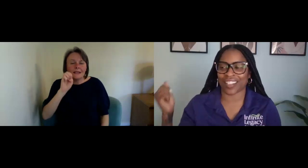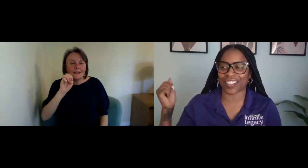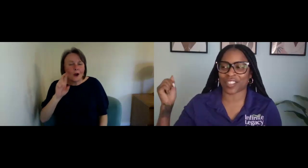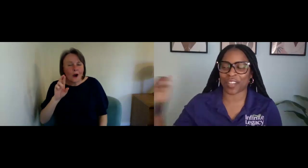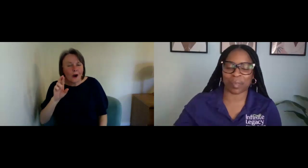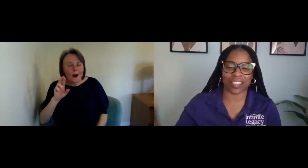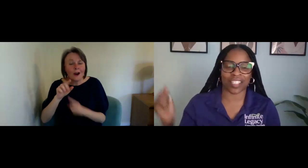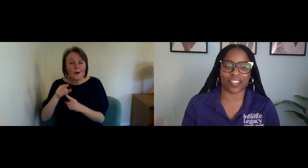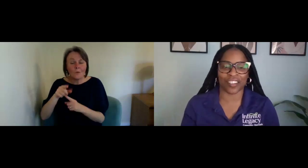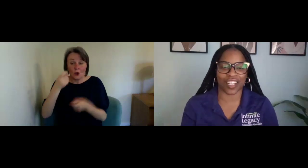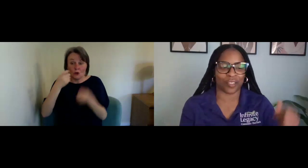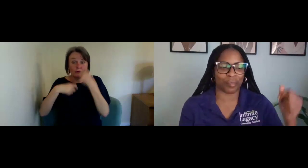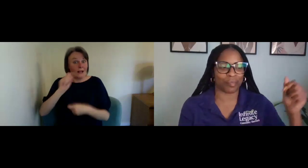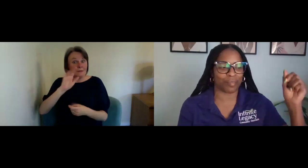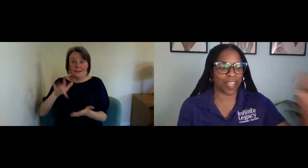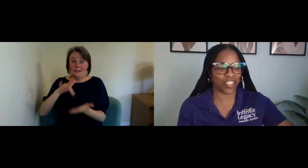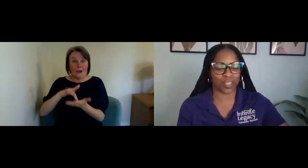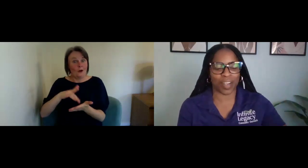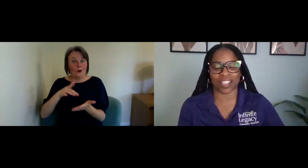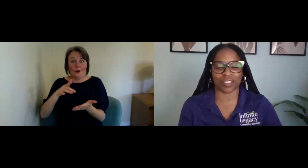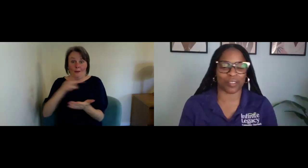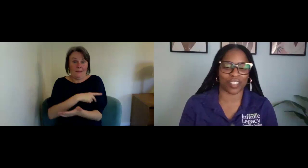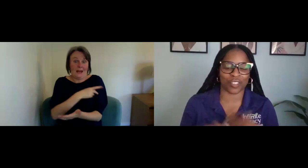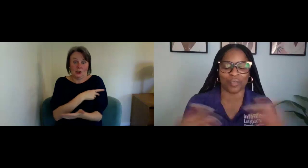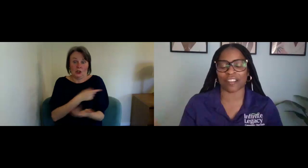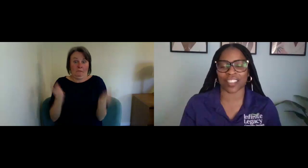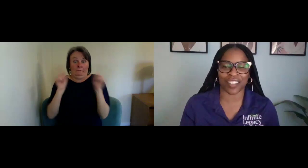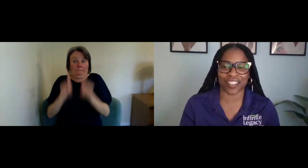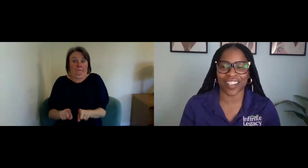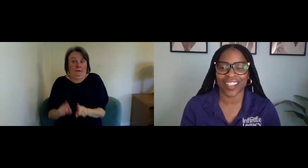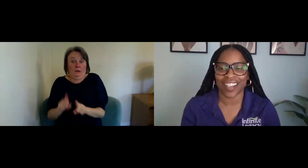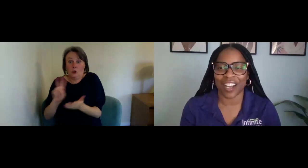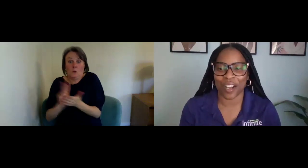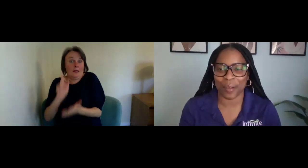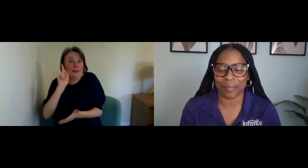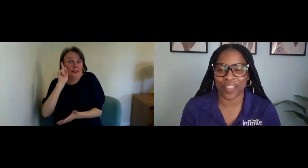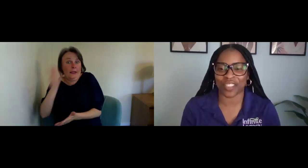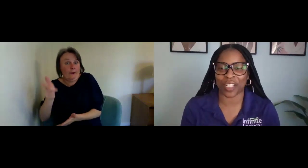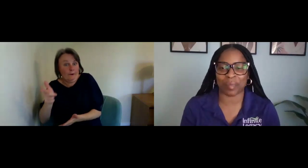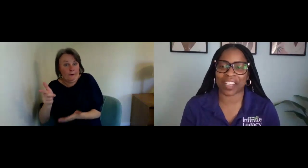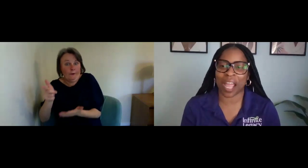the transplant center and the patient is right next door. And two hours later that transplant